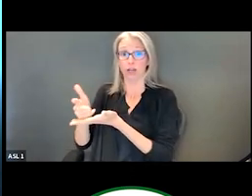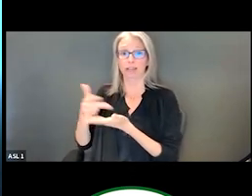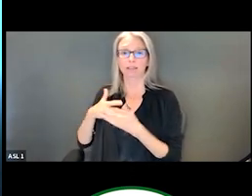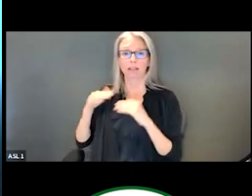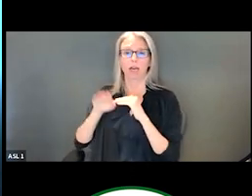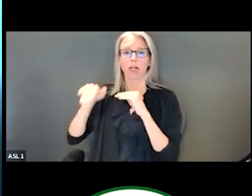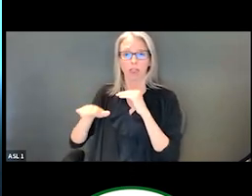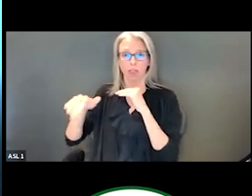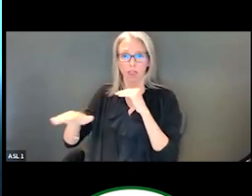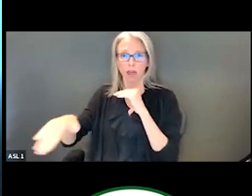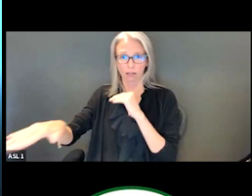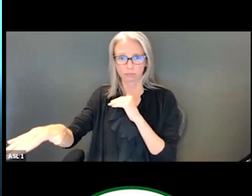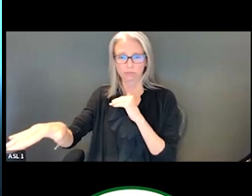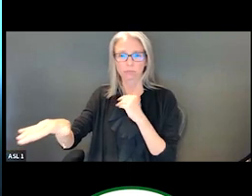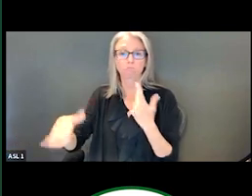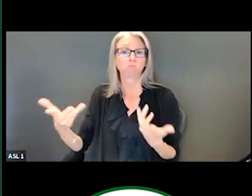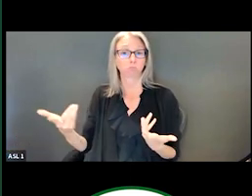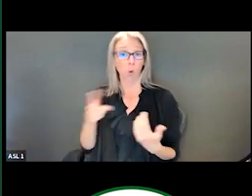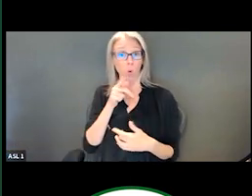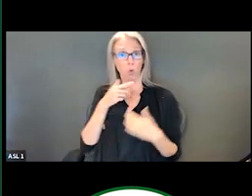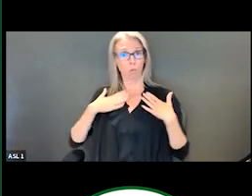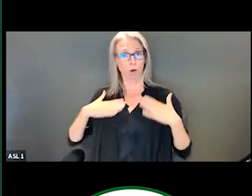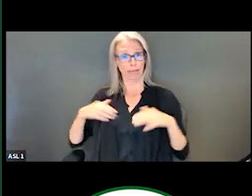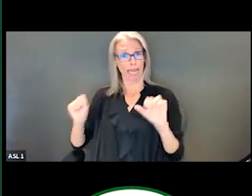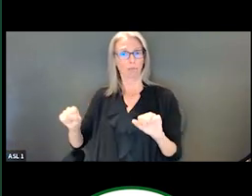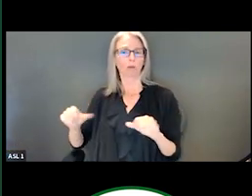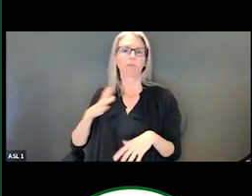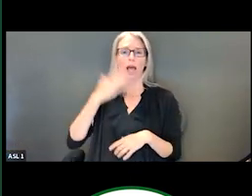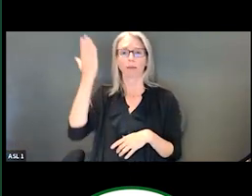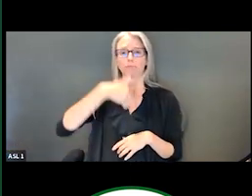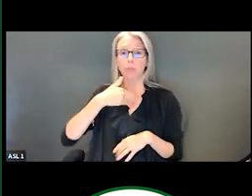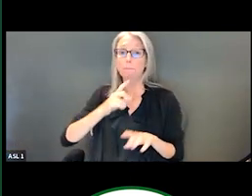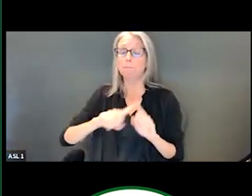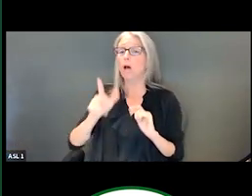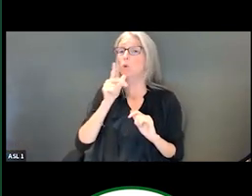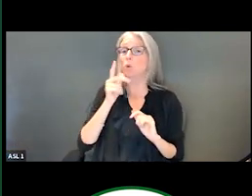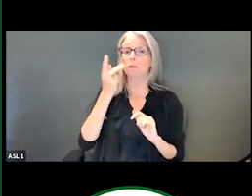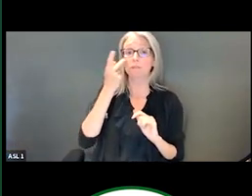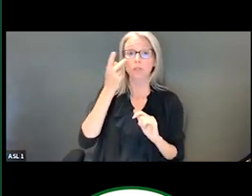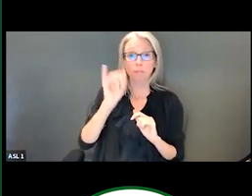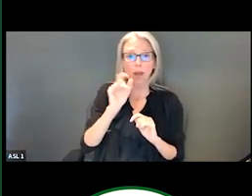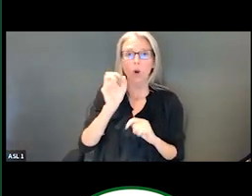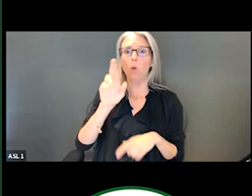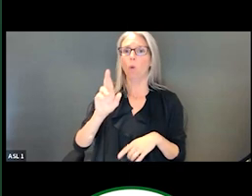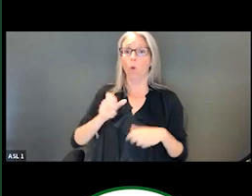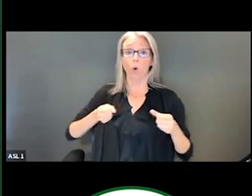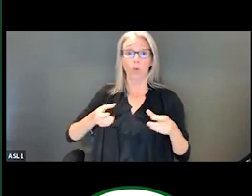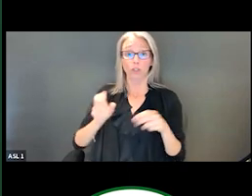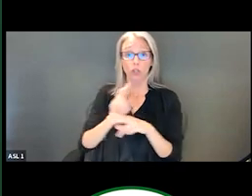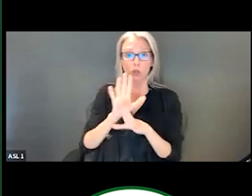Yeah, yeah, absolutely. Thank you. And I think. This speaks to the.